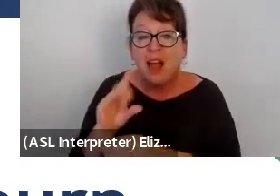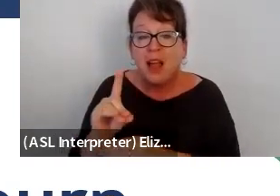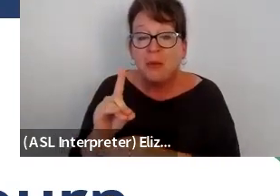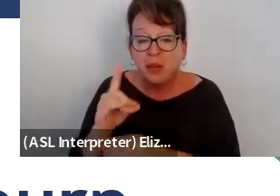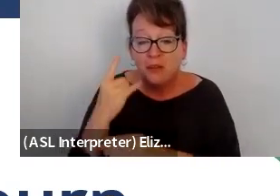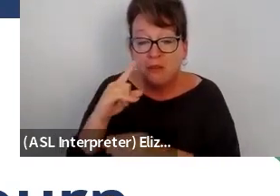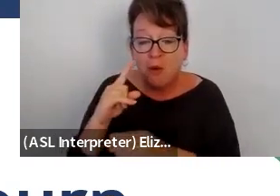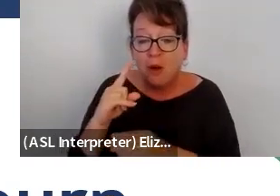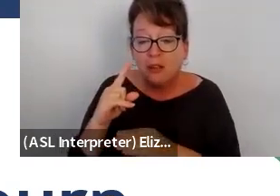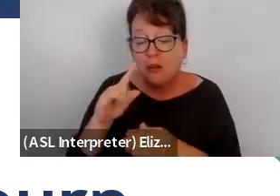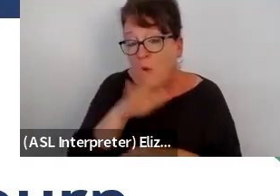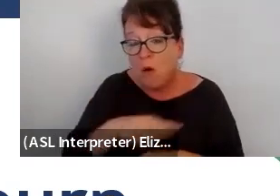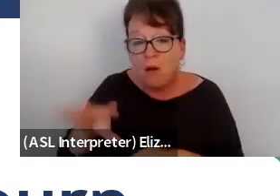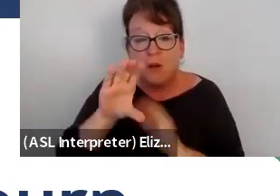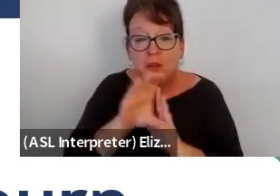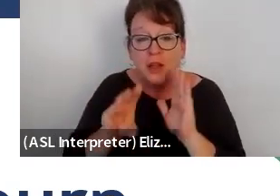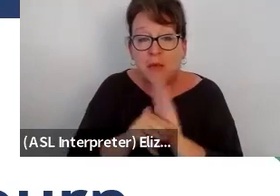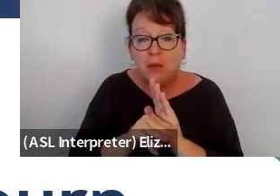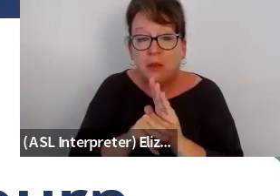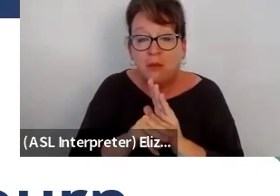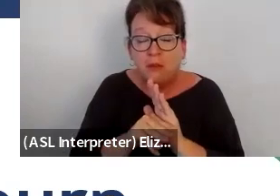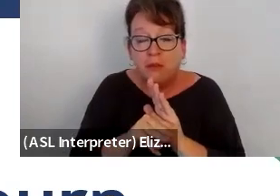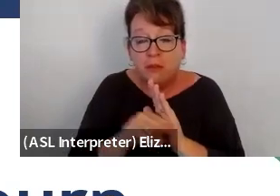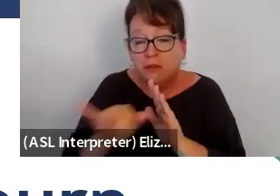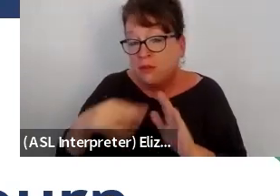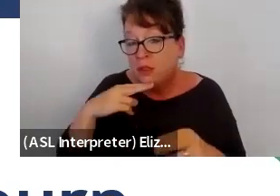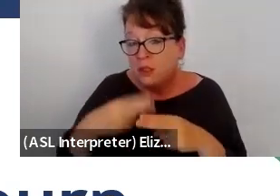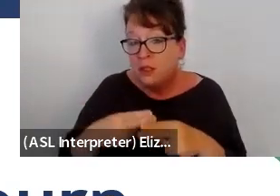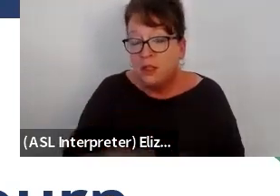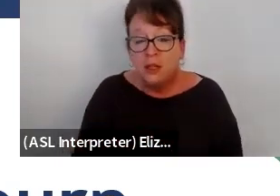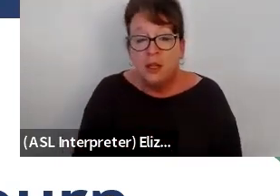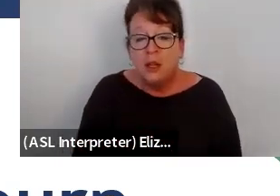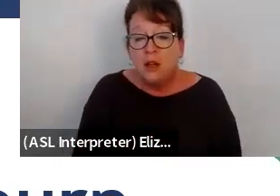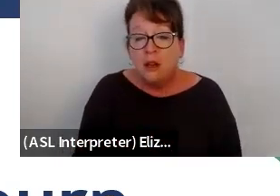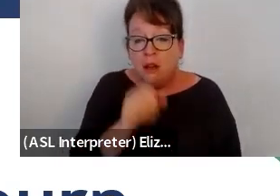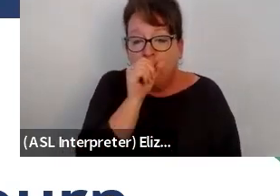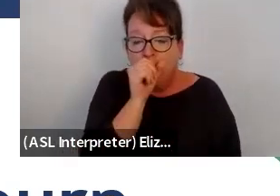with the exception of vessel shore power, and this infrastructure must also be located at a port with